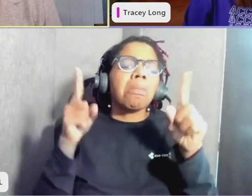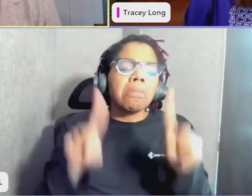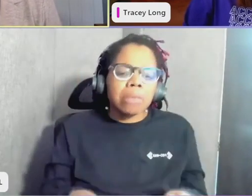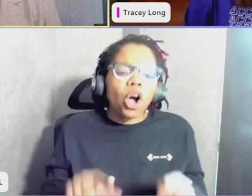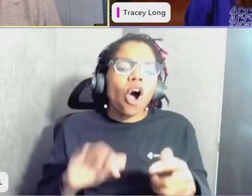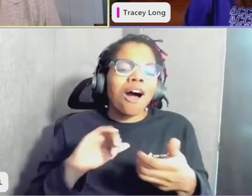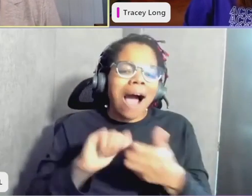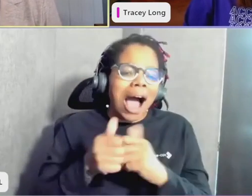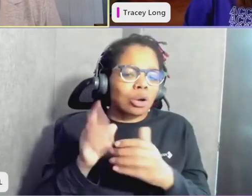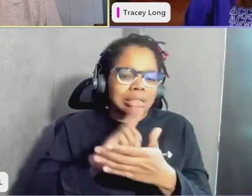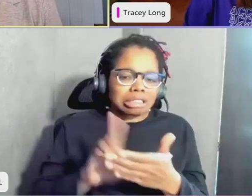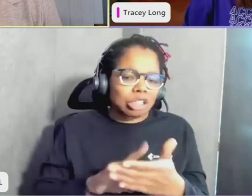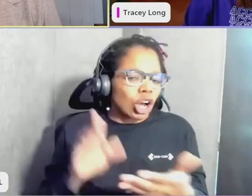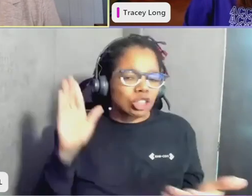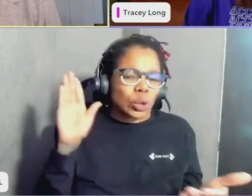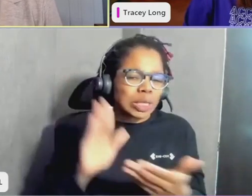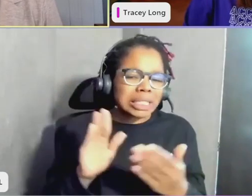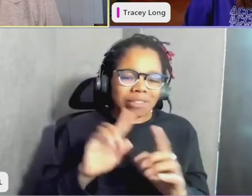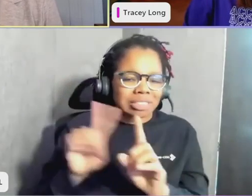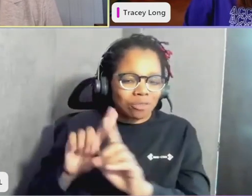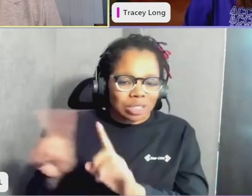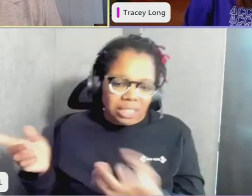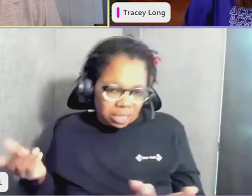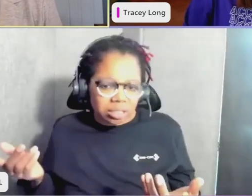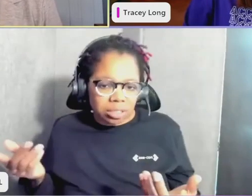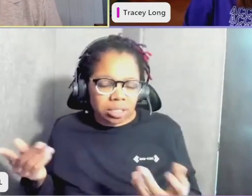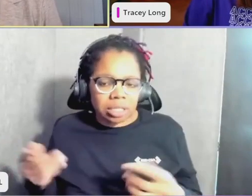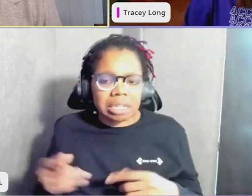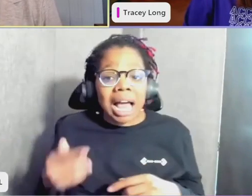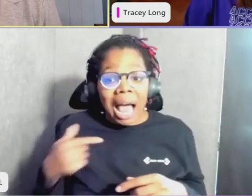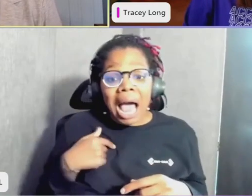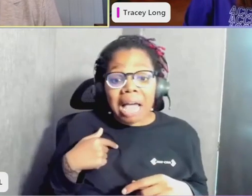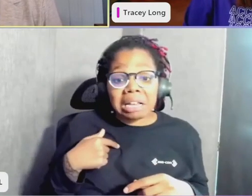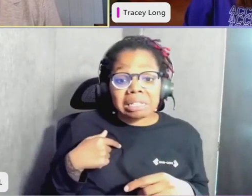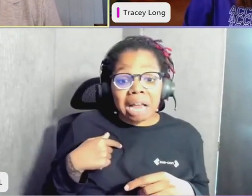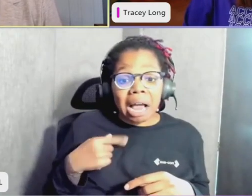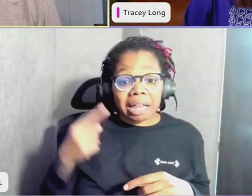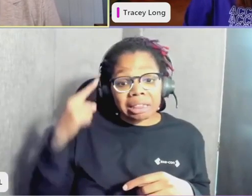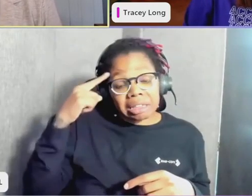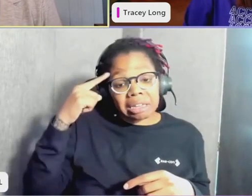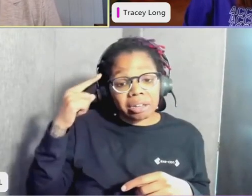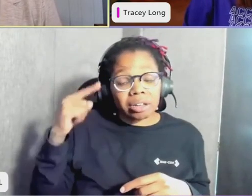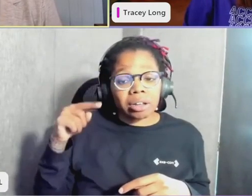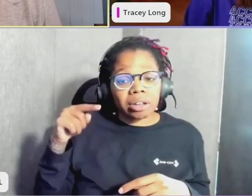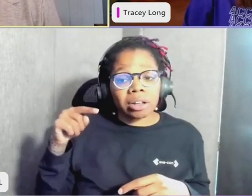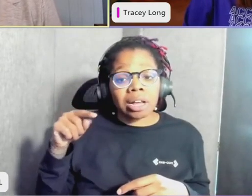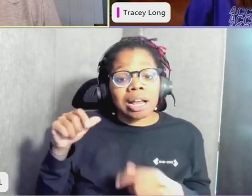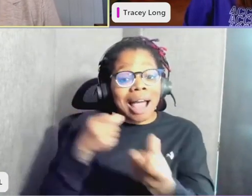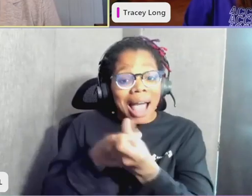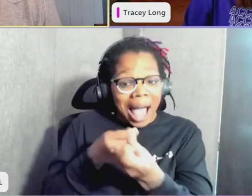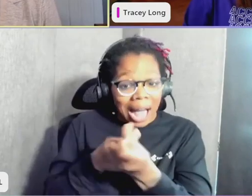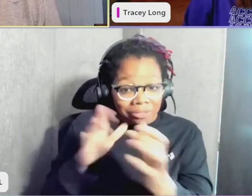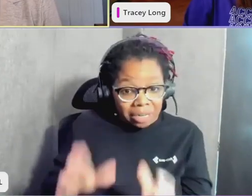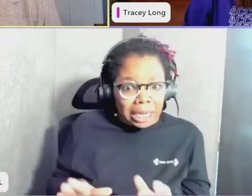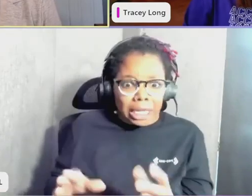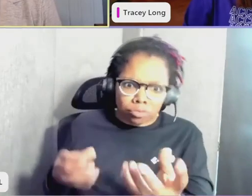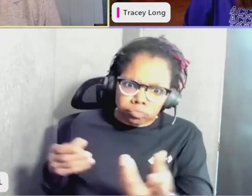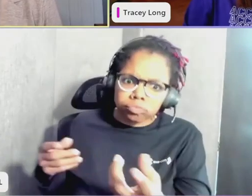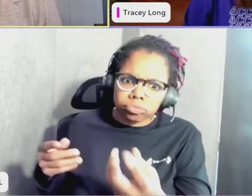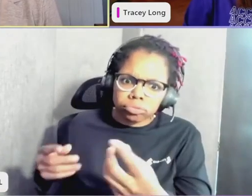that. But I do think we are seeing some convergence in how to design them so that the differences -- there are